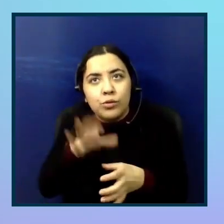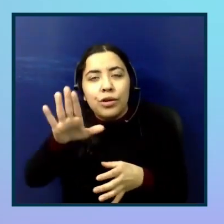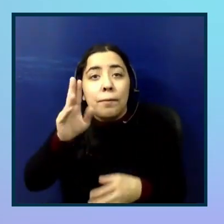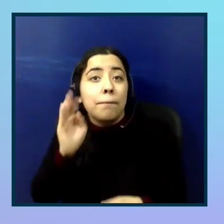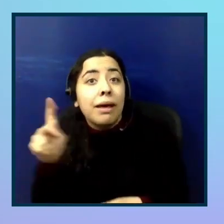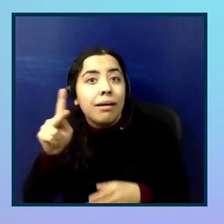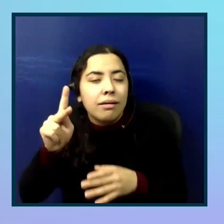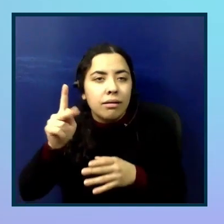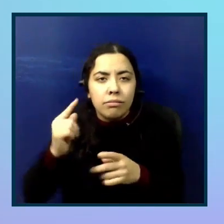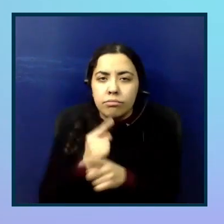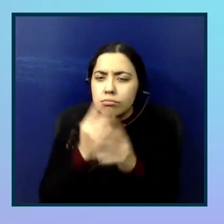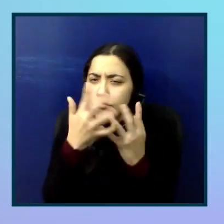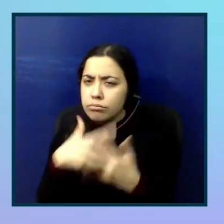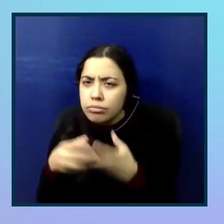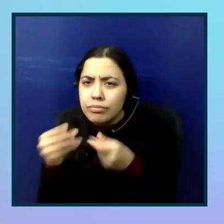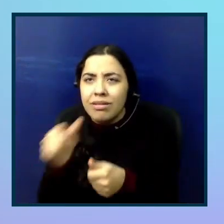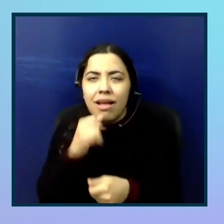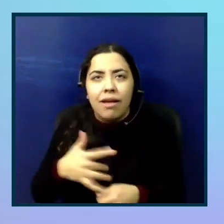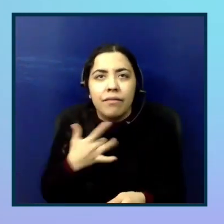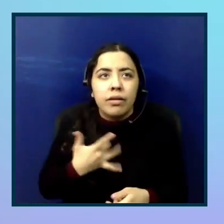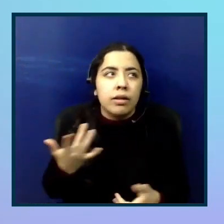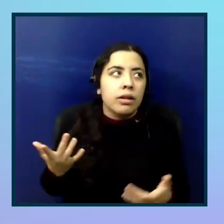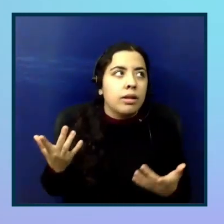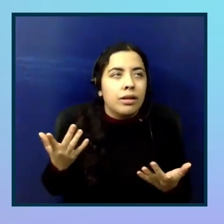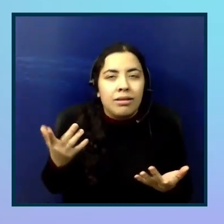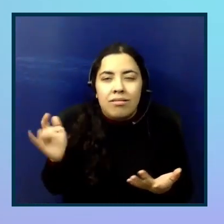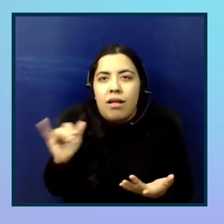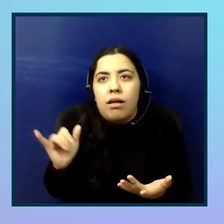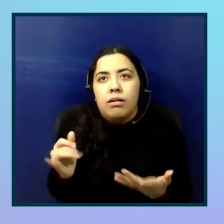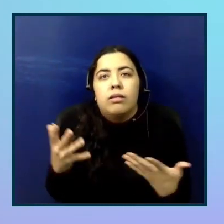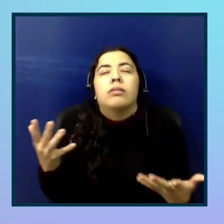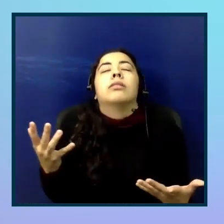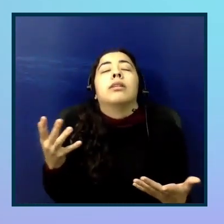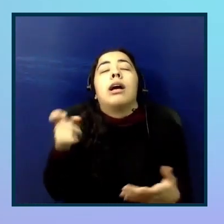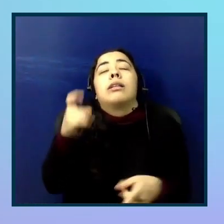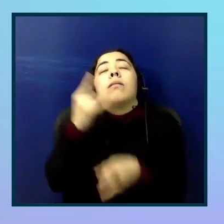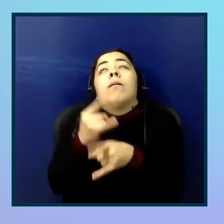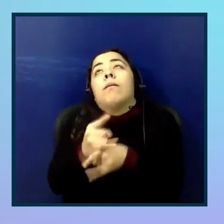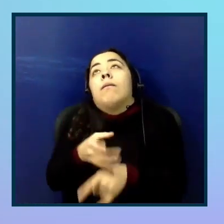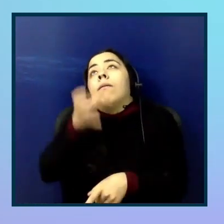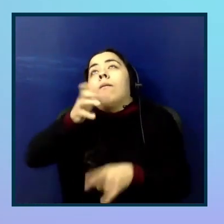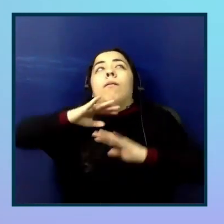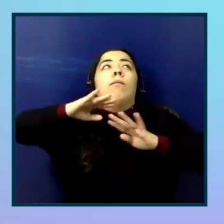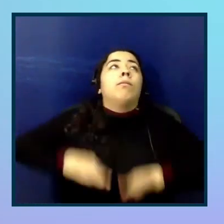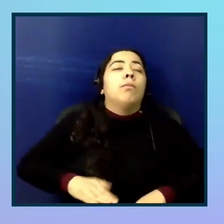and they wanna come out of it, not feeling like they need to get a glass of whiskey. And if they're making a transaction,